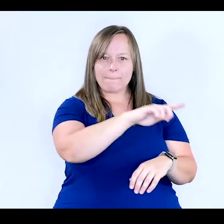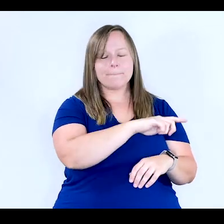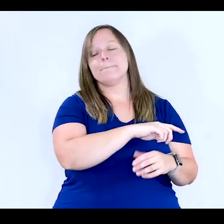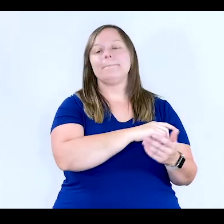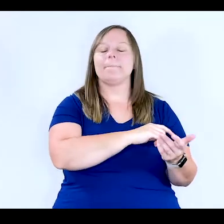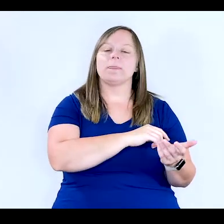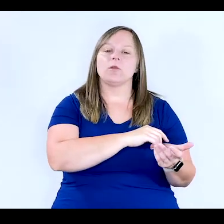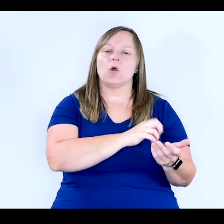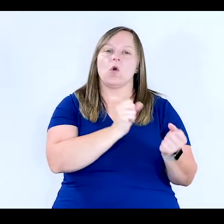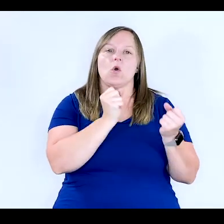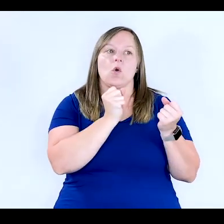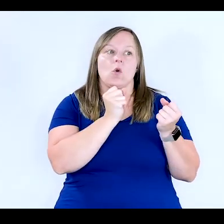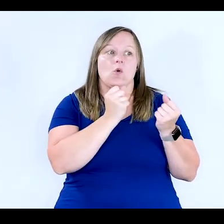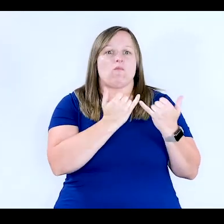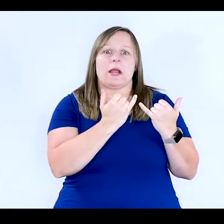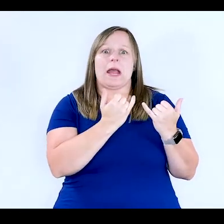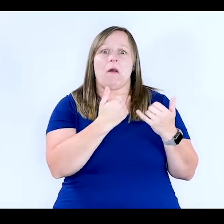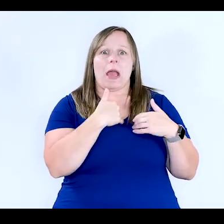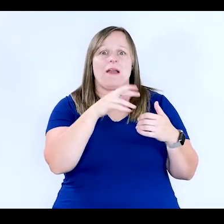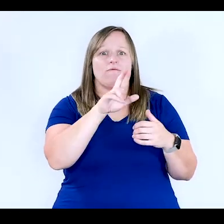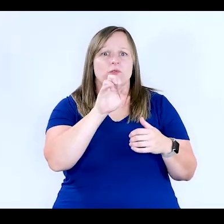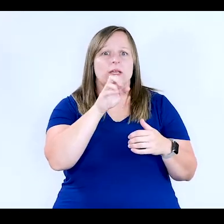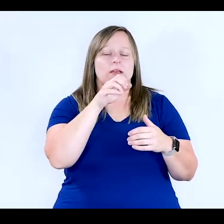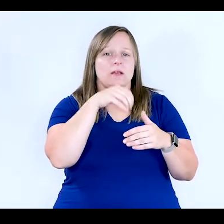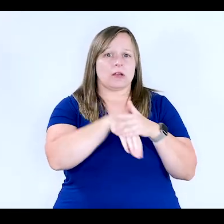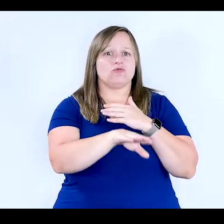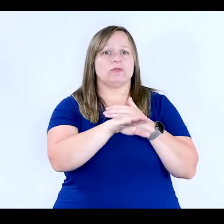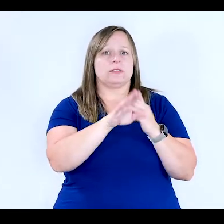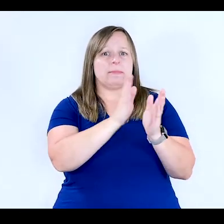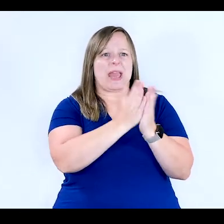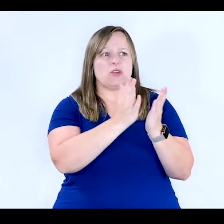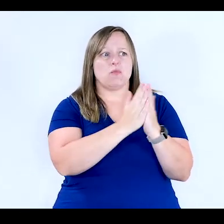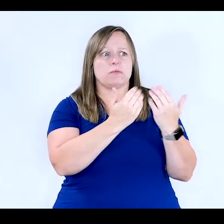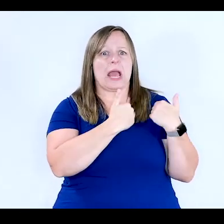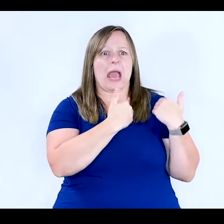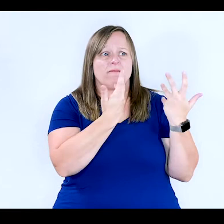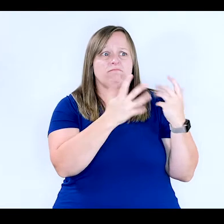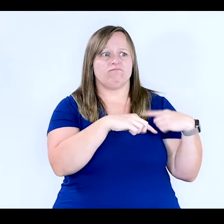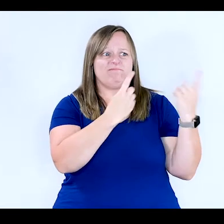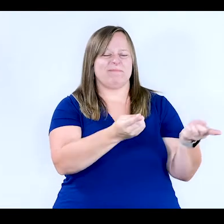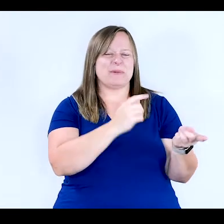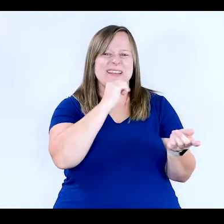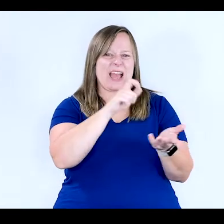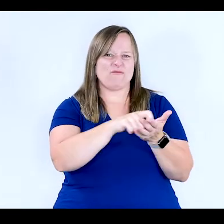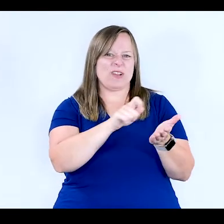because there are existing reentry manuals. However, they're not written at a